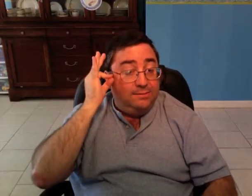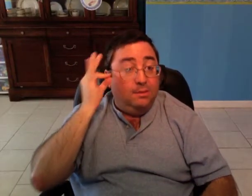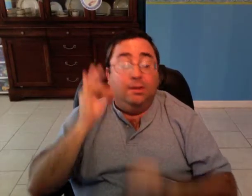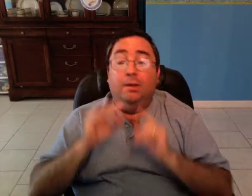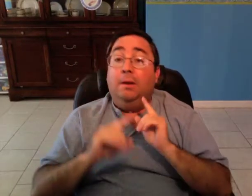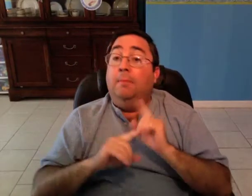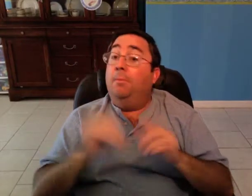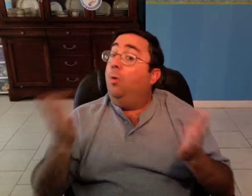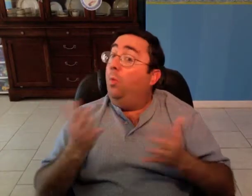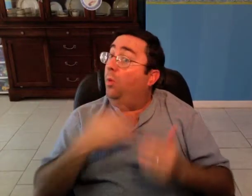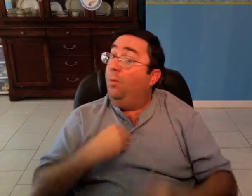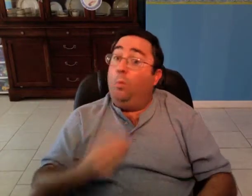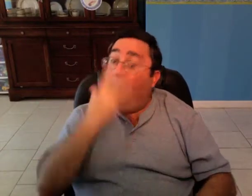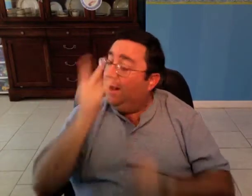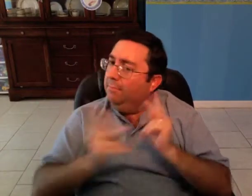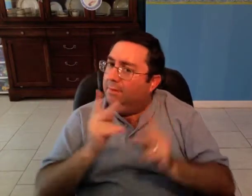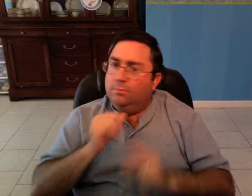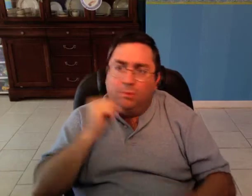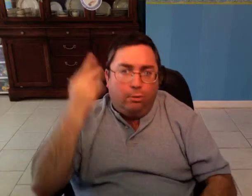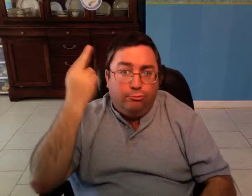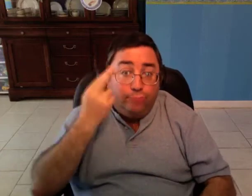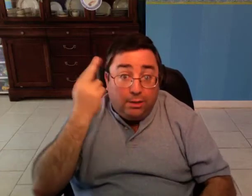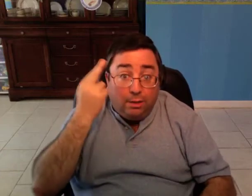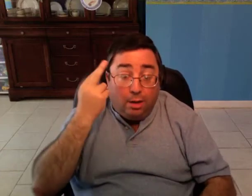but what White people did not realize,